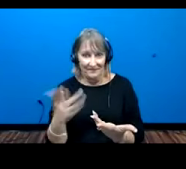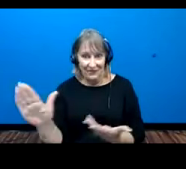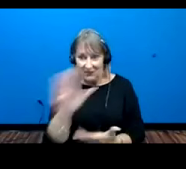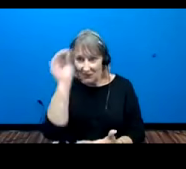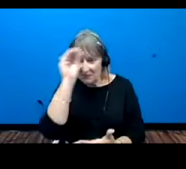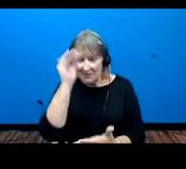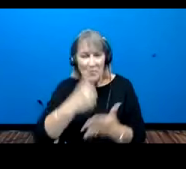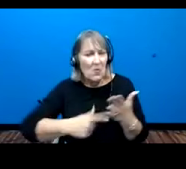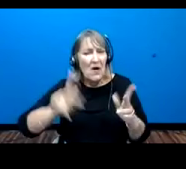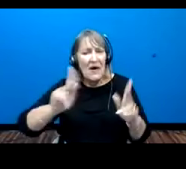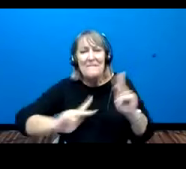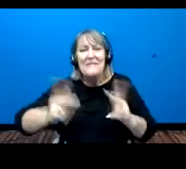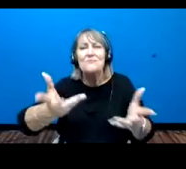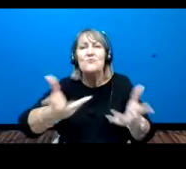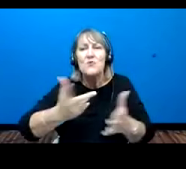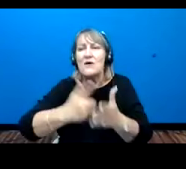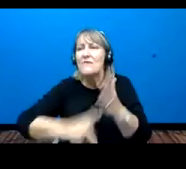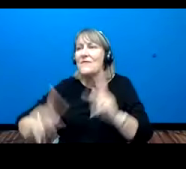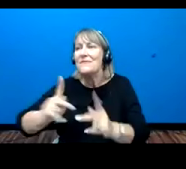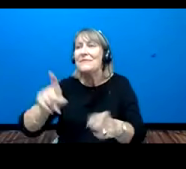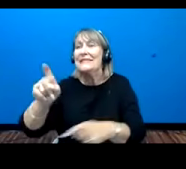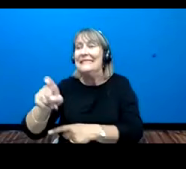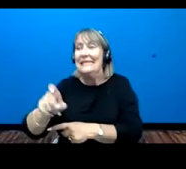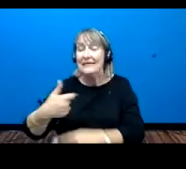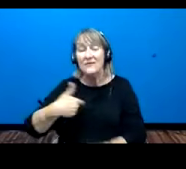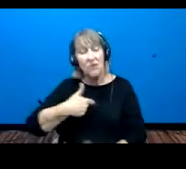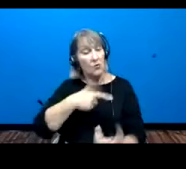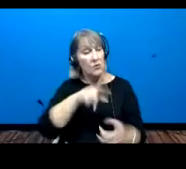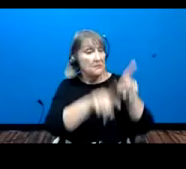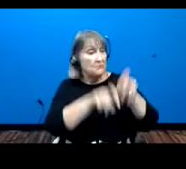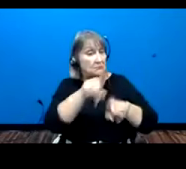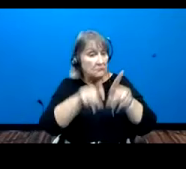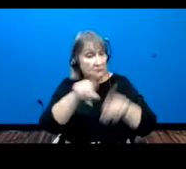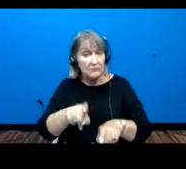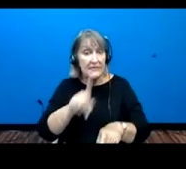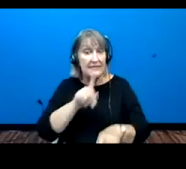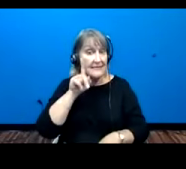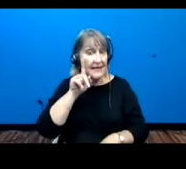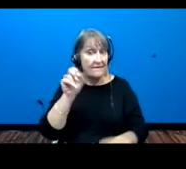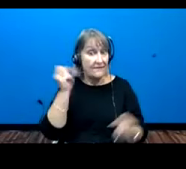So we've gotten some feedback from ASL users, and a lot of great things coming out